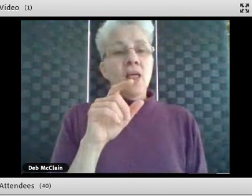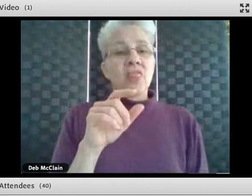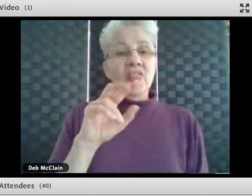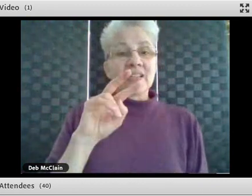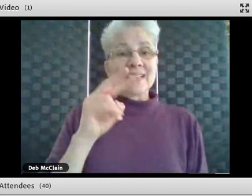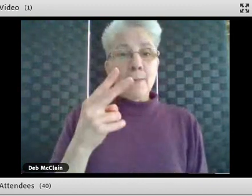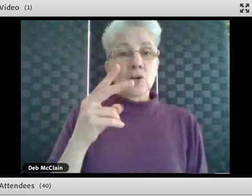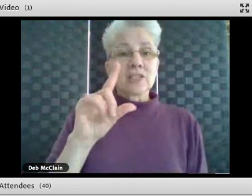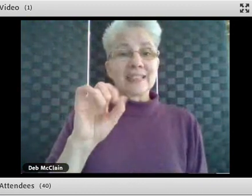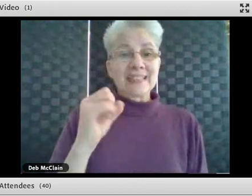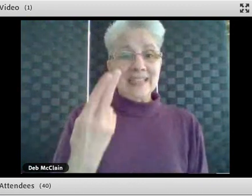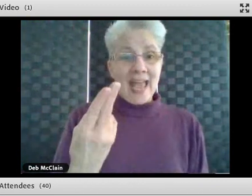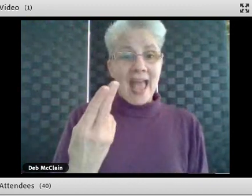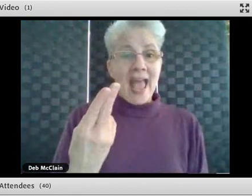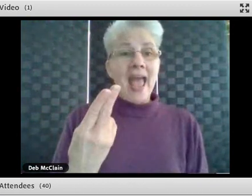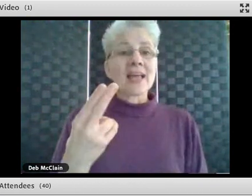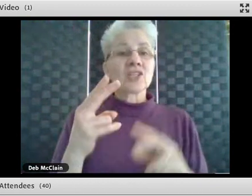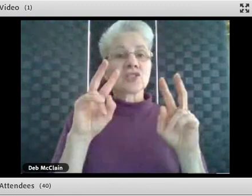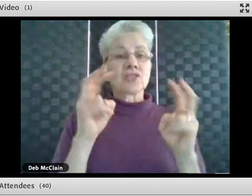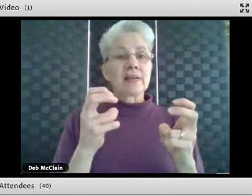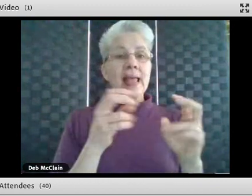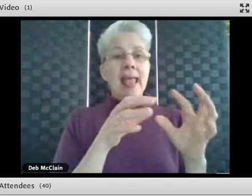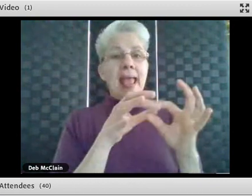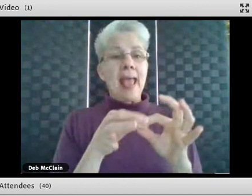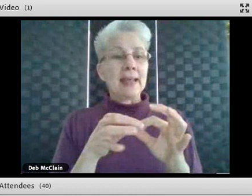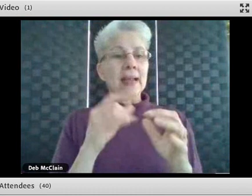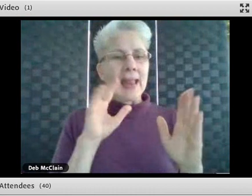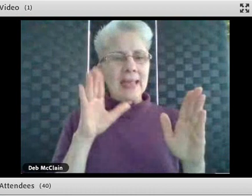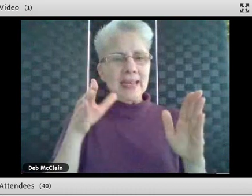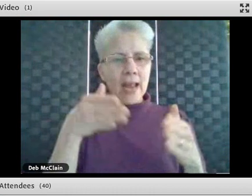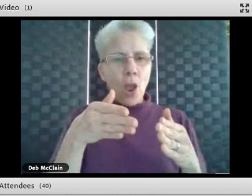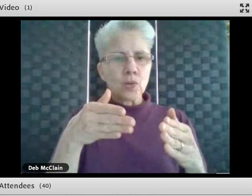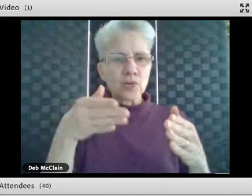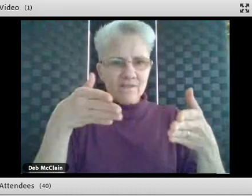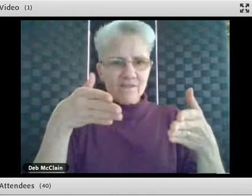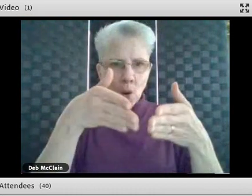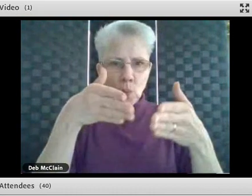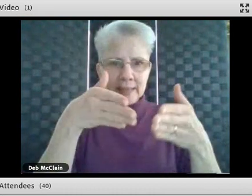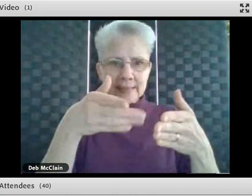indicates a heading/subheading relationship, which narrows the focus of the topic.